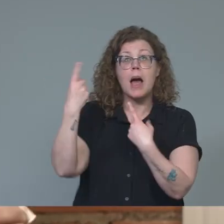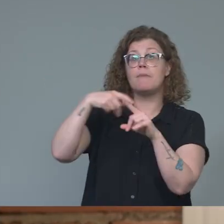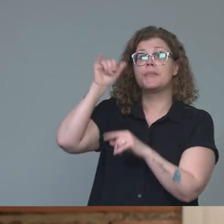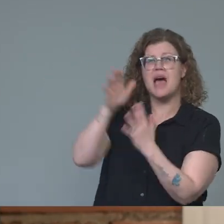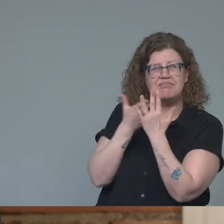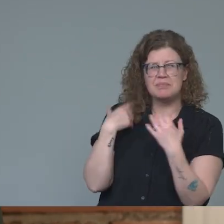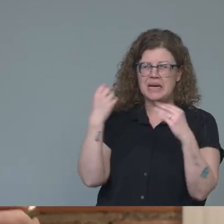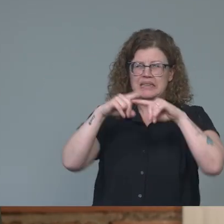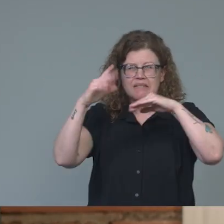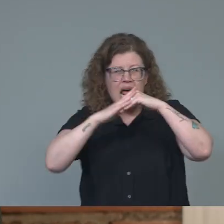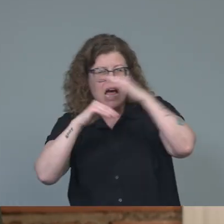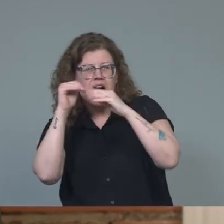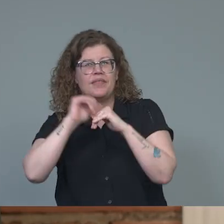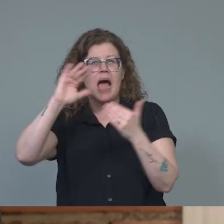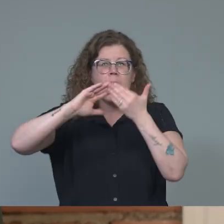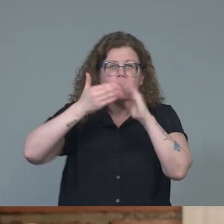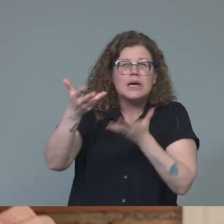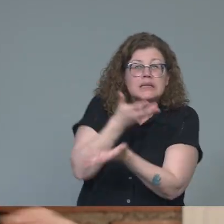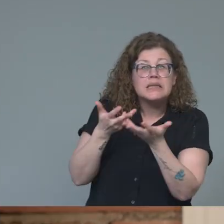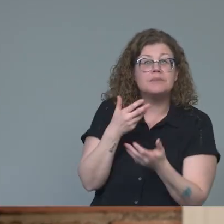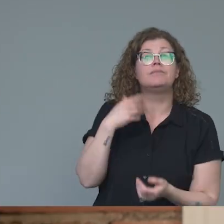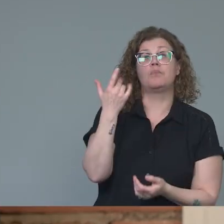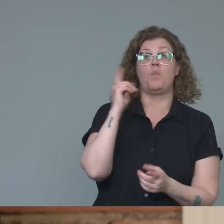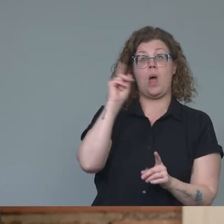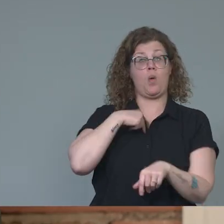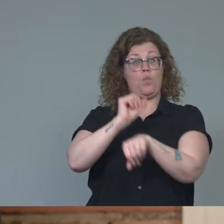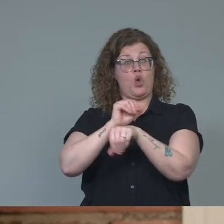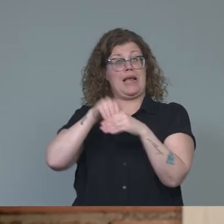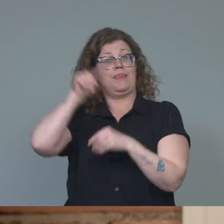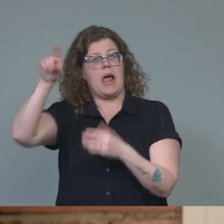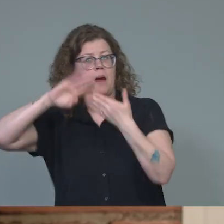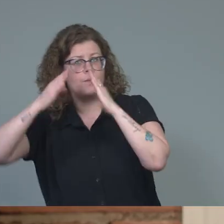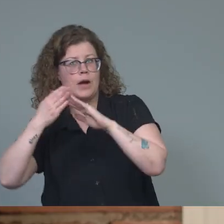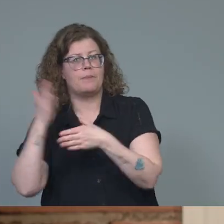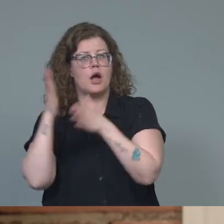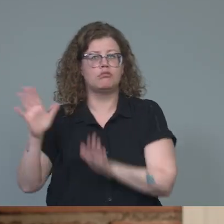you need to get out there and do it. So it's easy to start small. Find ways to involve